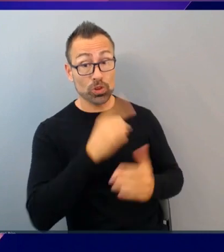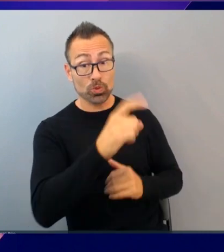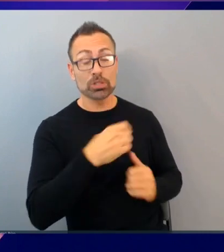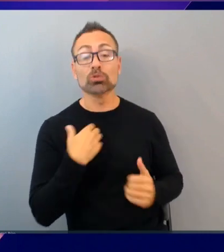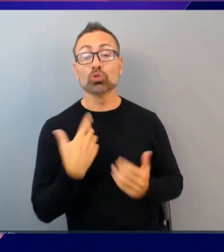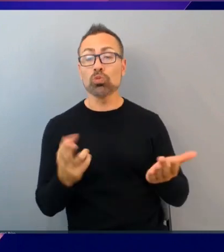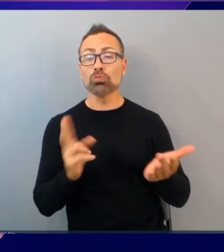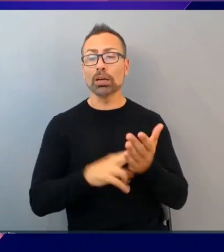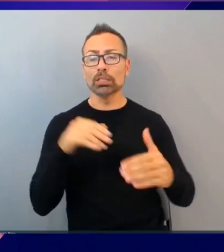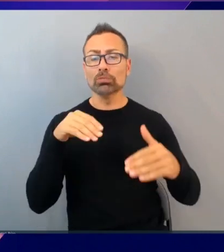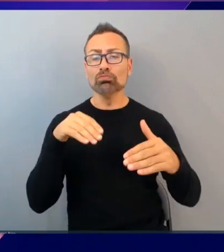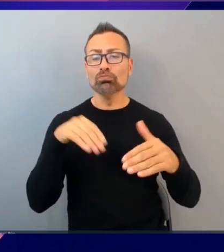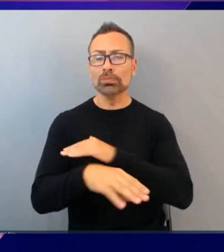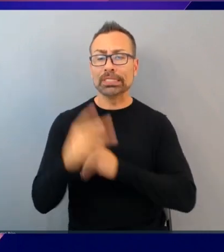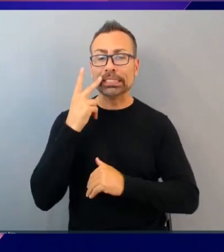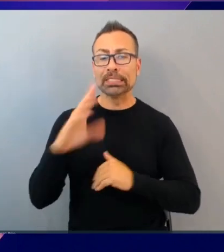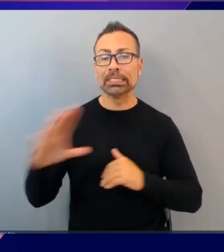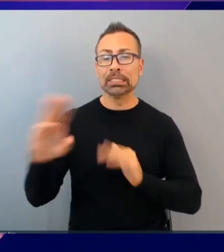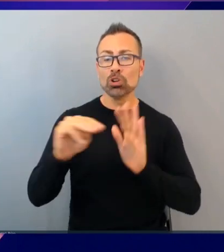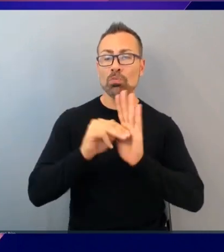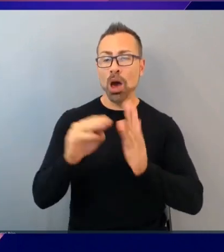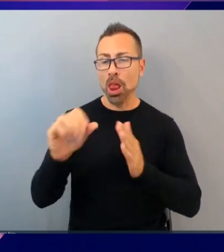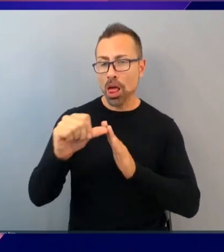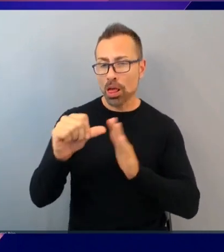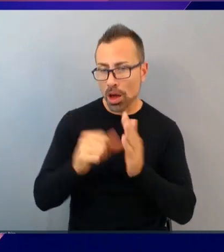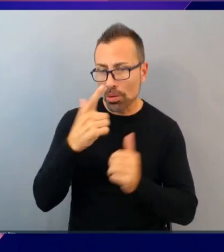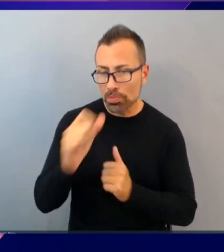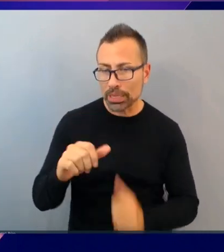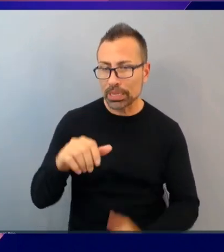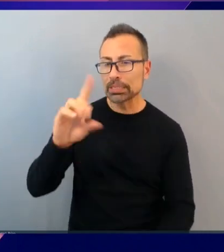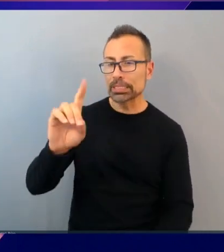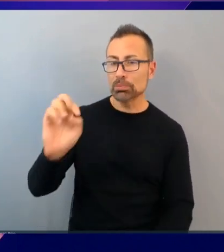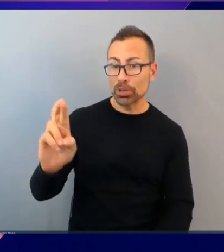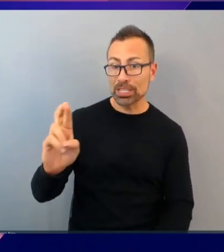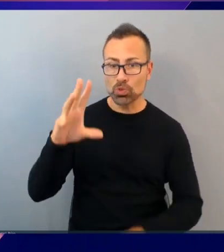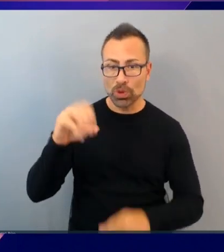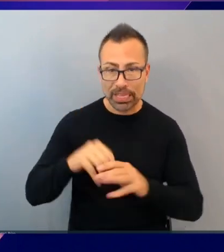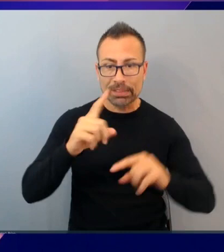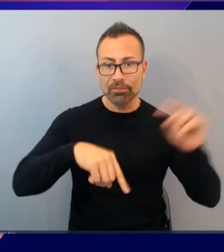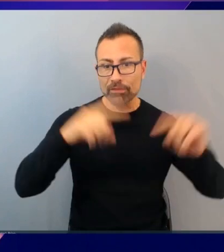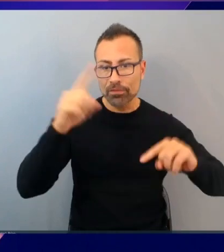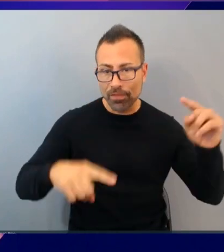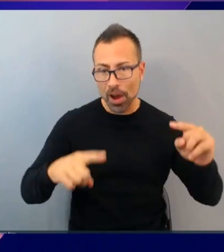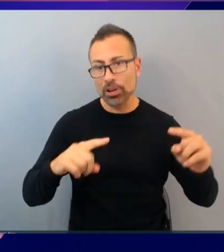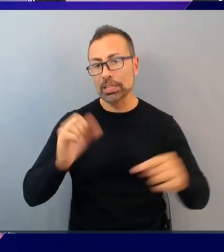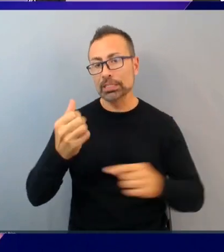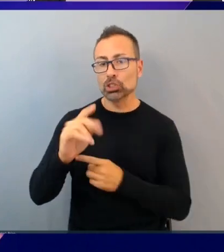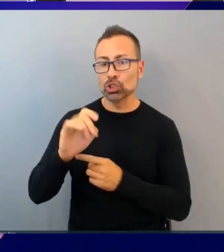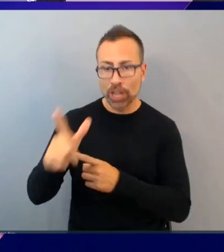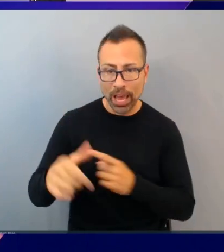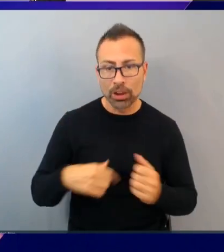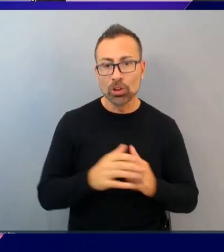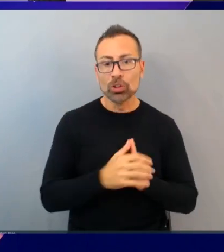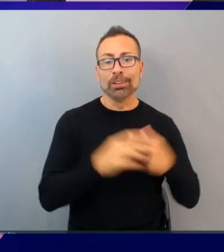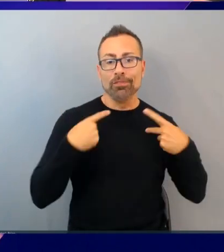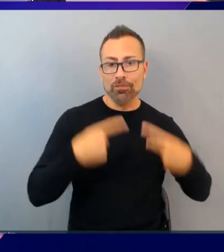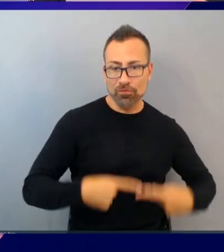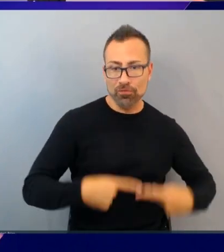and because DeepRacer exists in all those various channels, racing with physical devices, racing virtually, et cetera, you can still access those models,